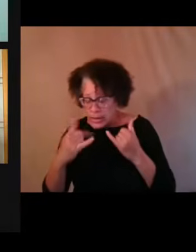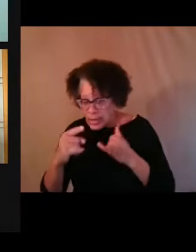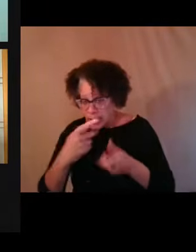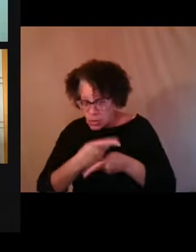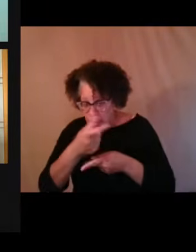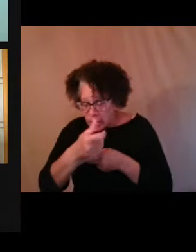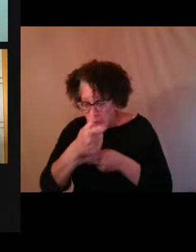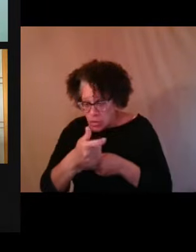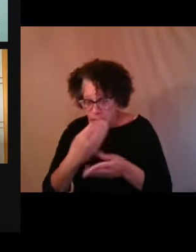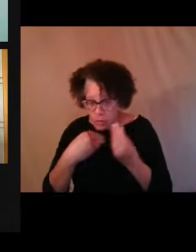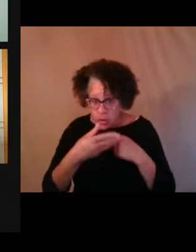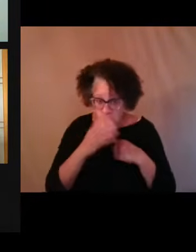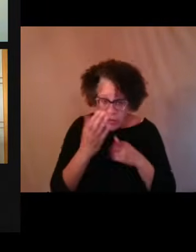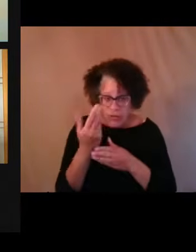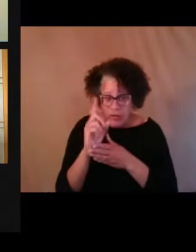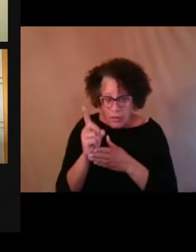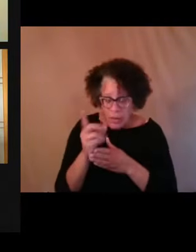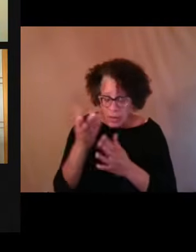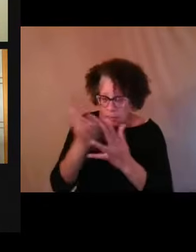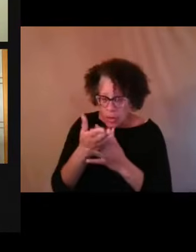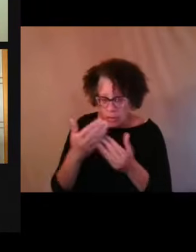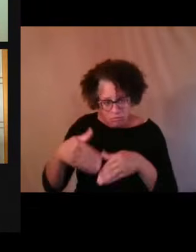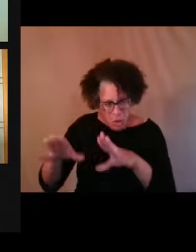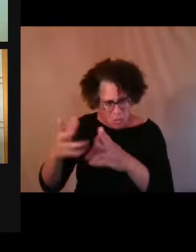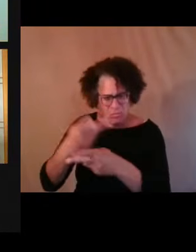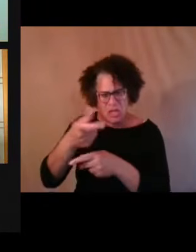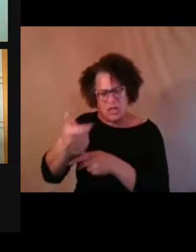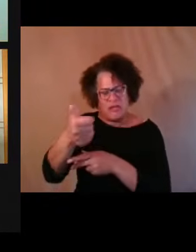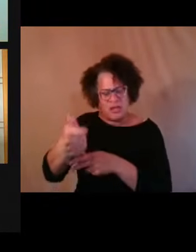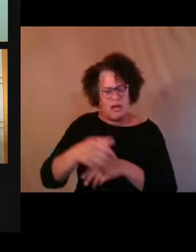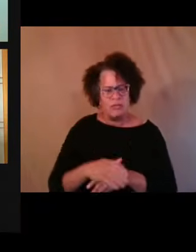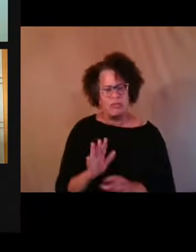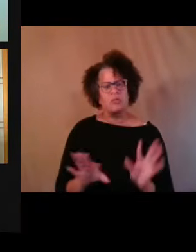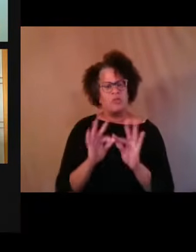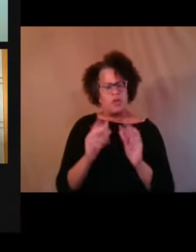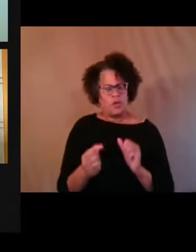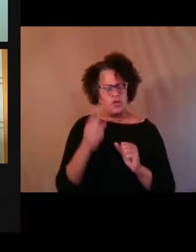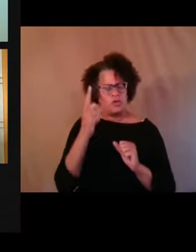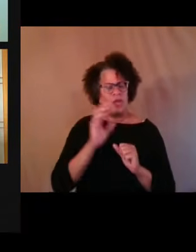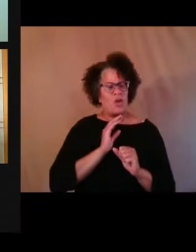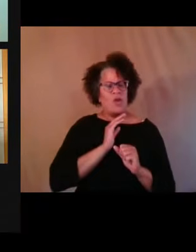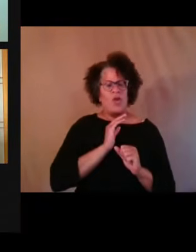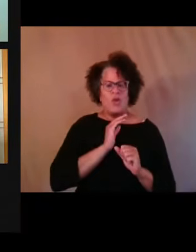You take 15 minutes for yourself?" And then understanding that we are God's manifestation of liberation.